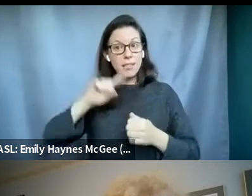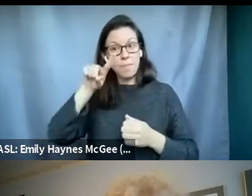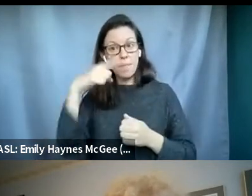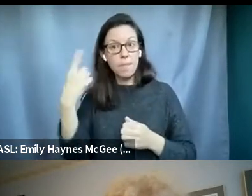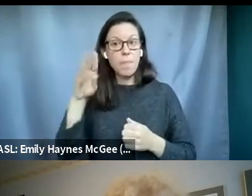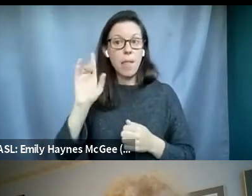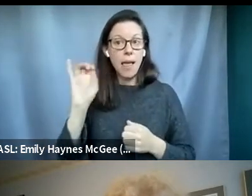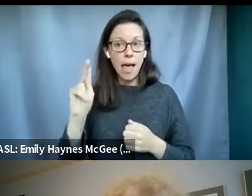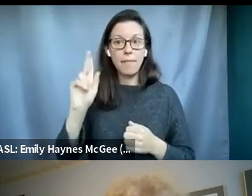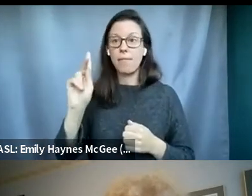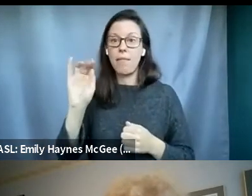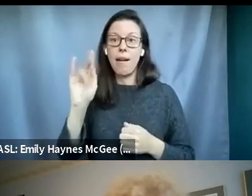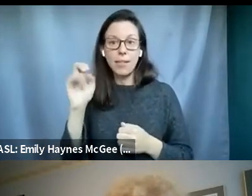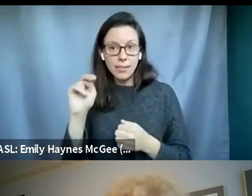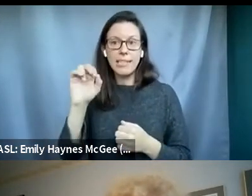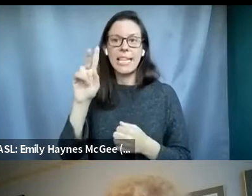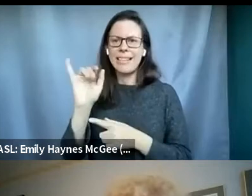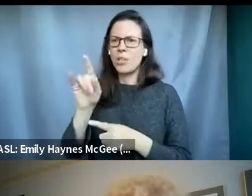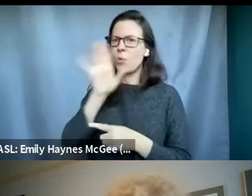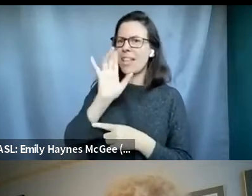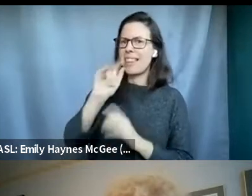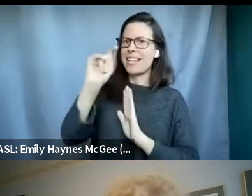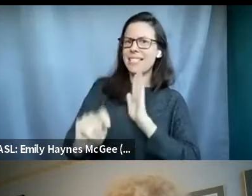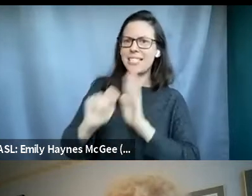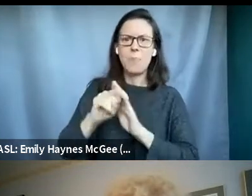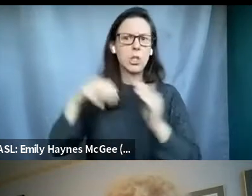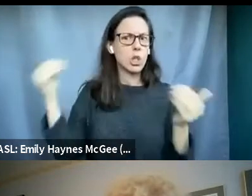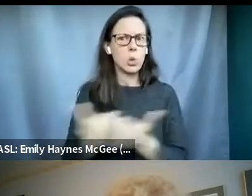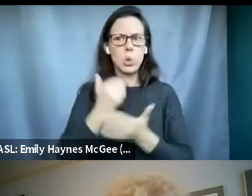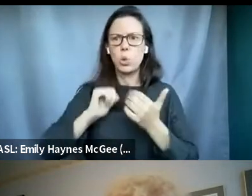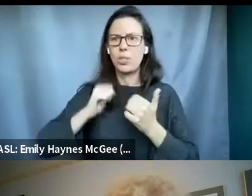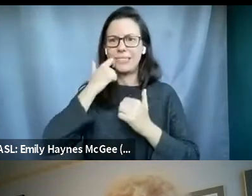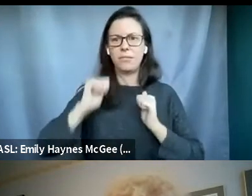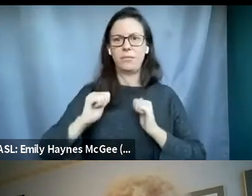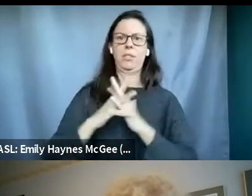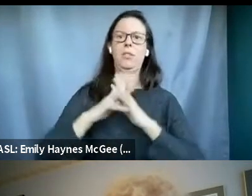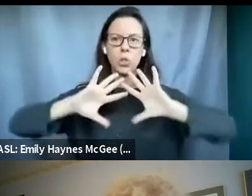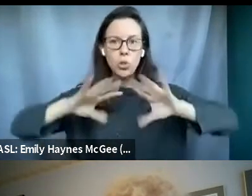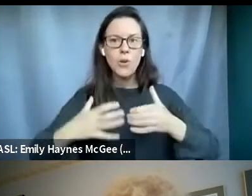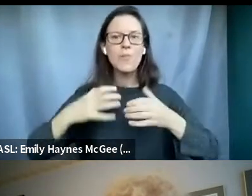we were a newly formed group. We had made music together. We had made body products together.